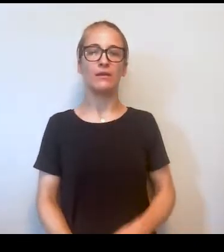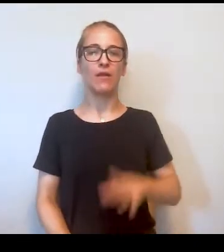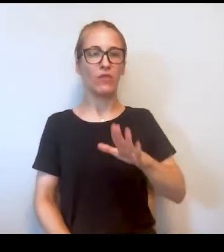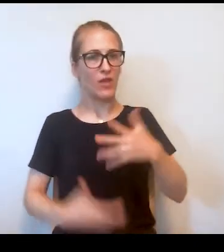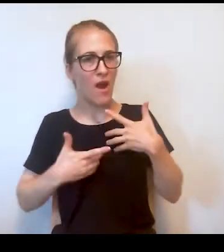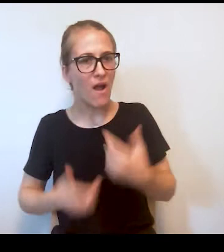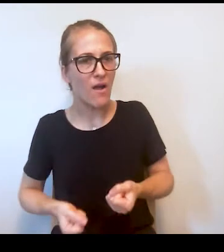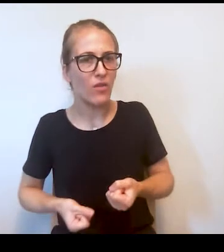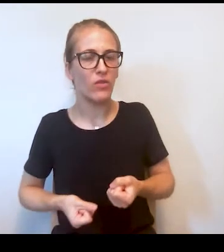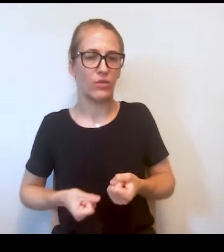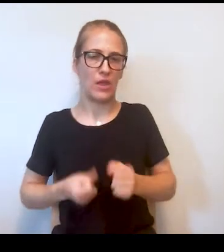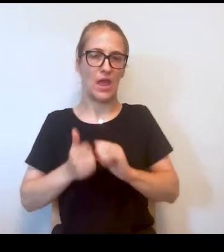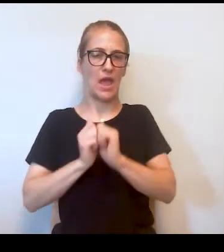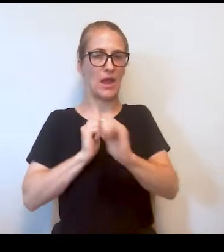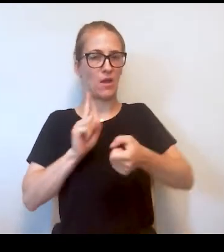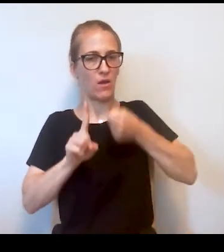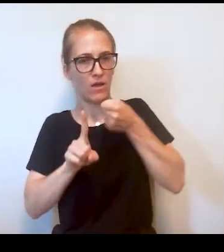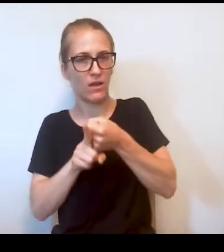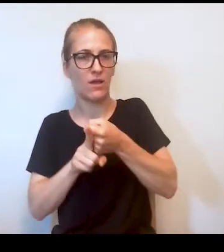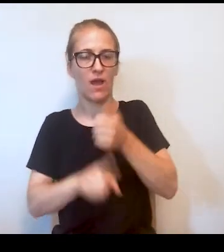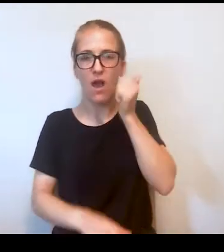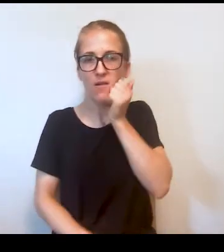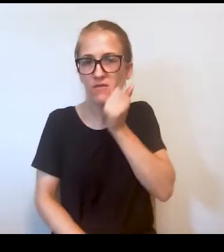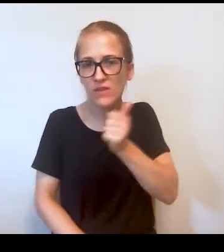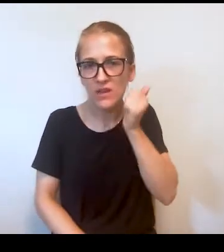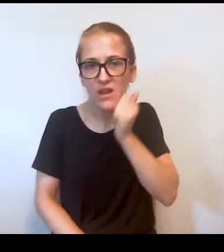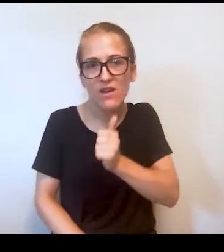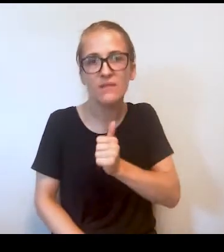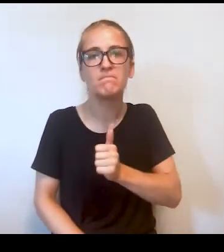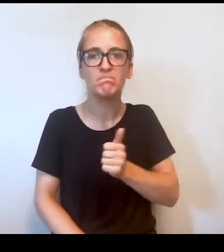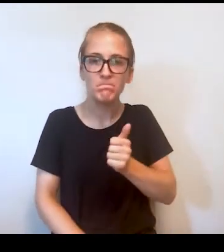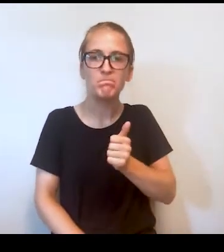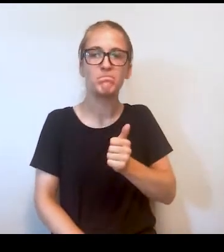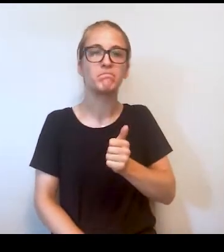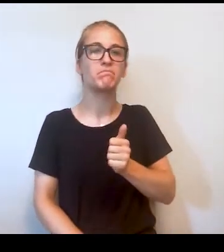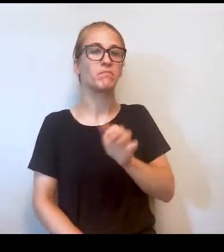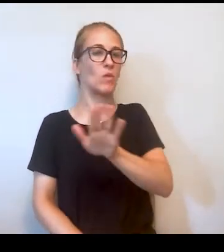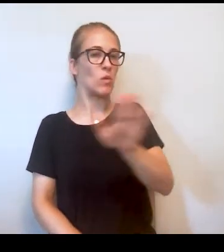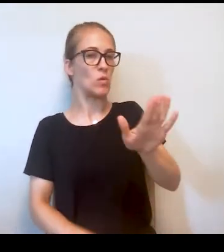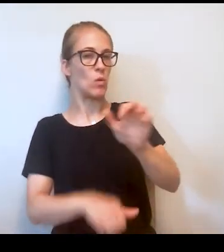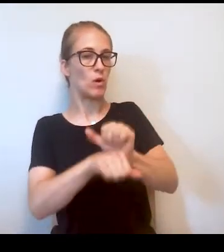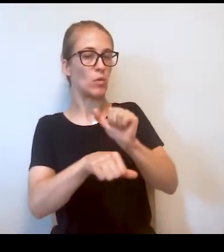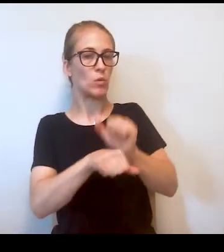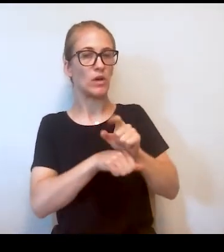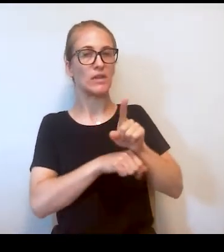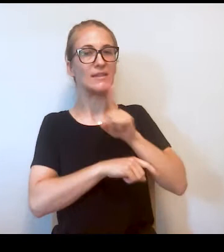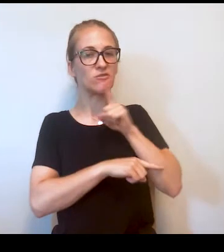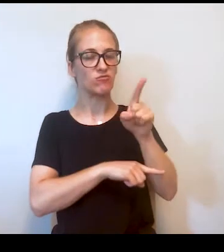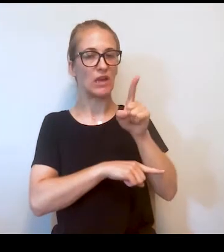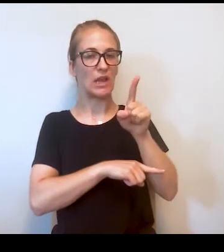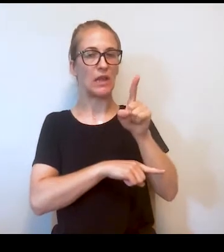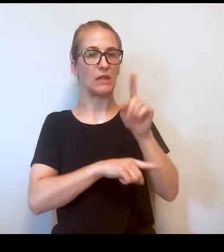their health, and how it's affecting them on a daily basis. And so your work is uncovering